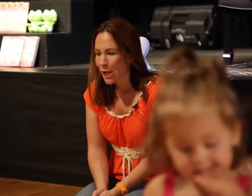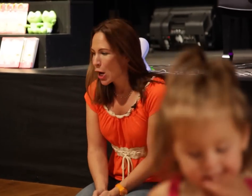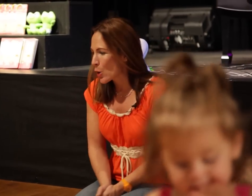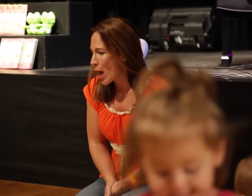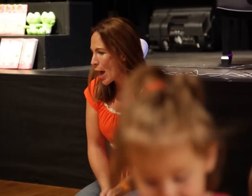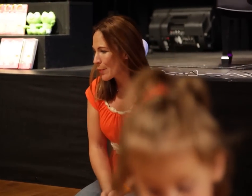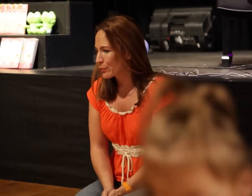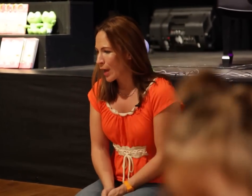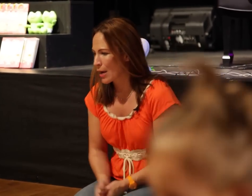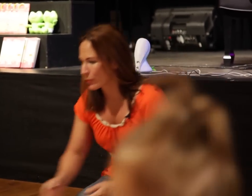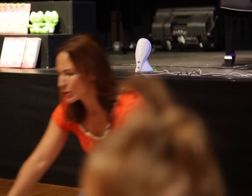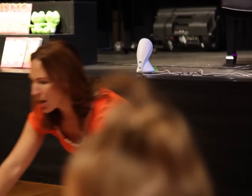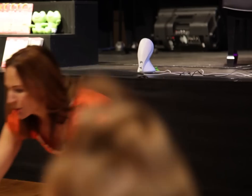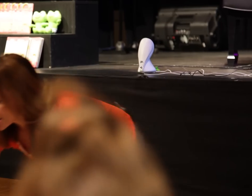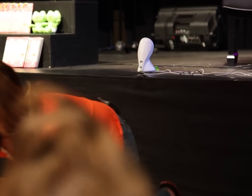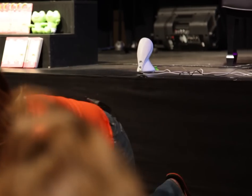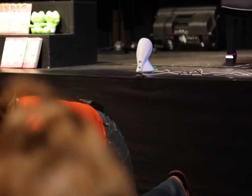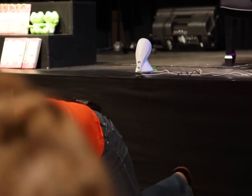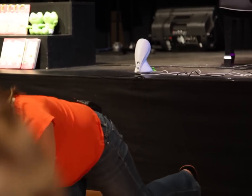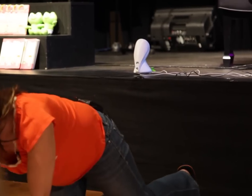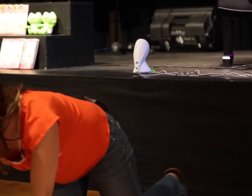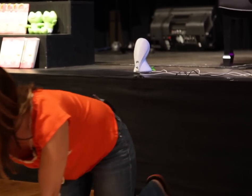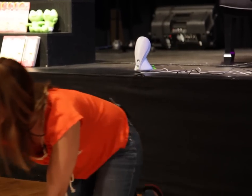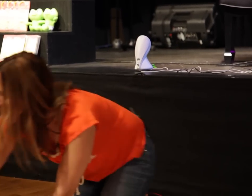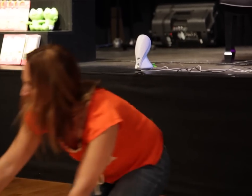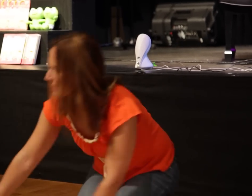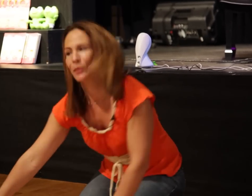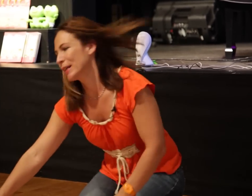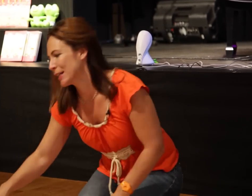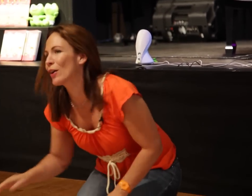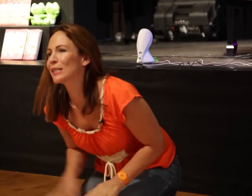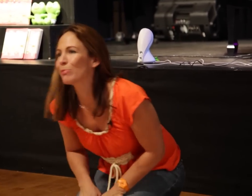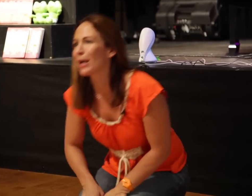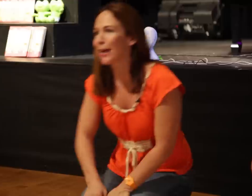So first I'll just introduce myself. Welcome. Thanks for being here on this Monday